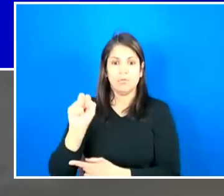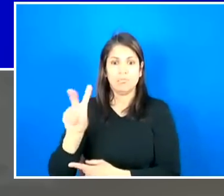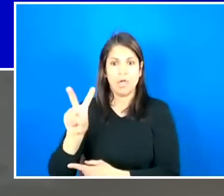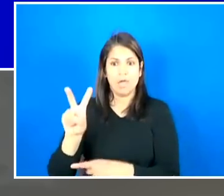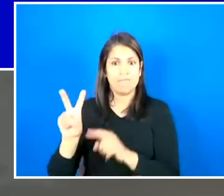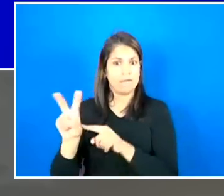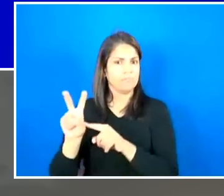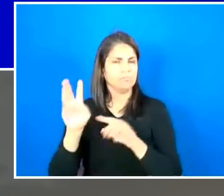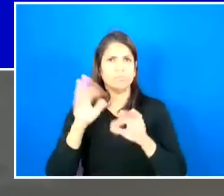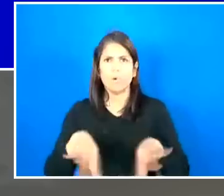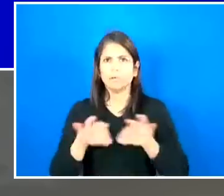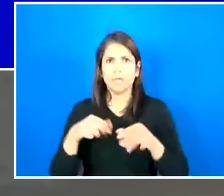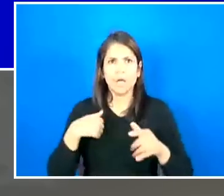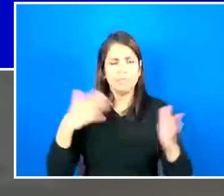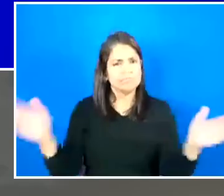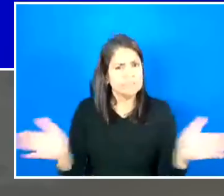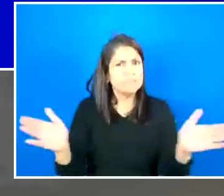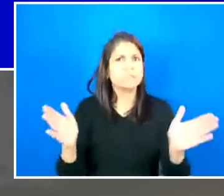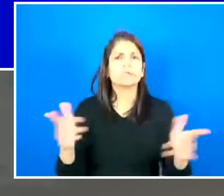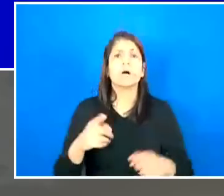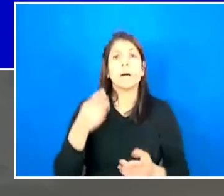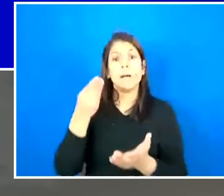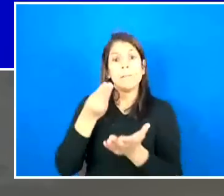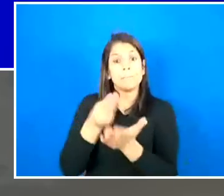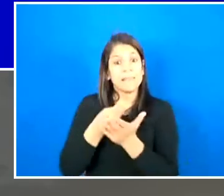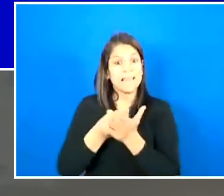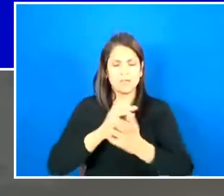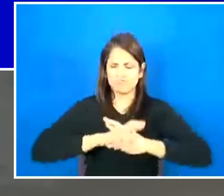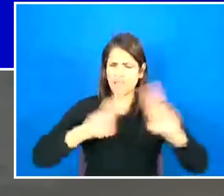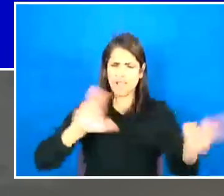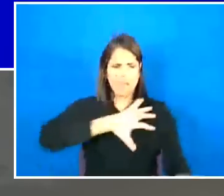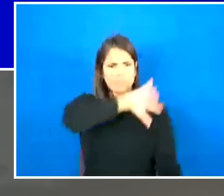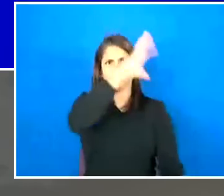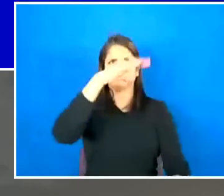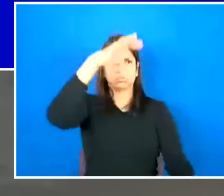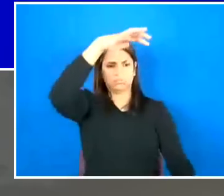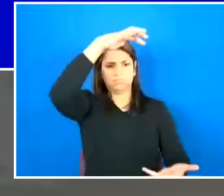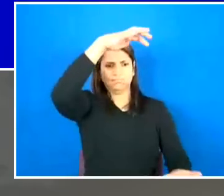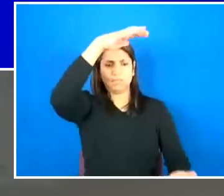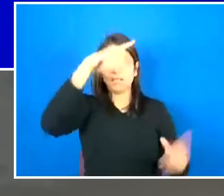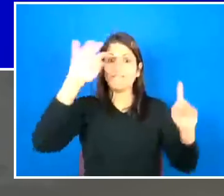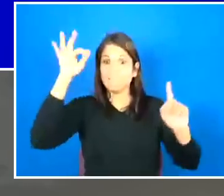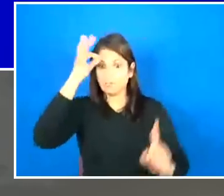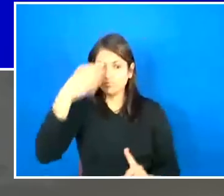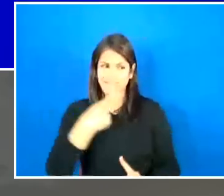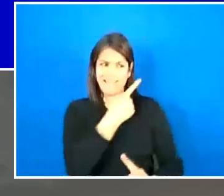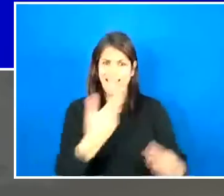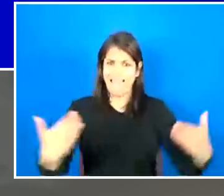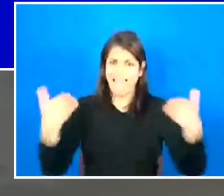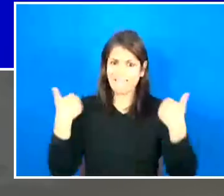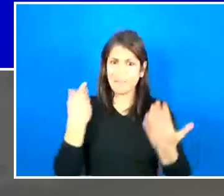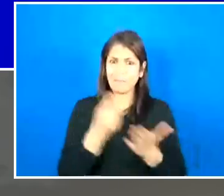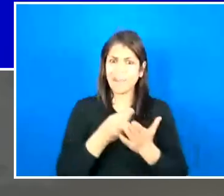THE EASIEST IN THE WORLD, BUT Y GOUOTTO DO IT, YOU GOT TO DO IT QUICKLY. NOW, WE'RE HEARING FROM A LOT OF SMALL